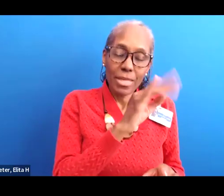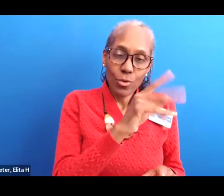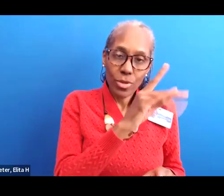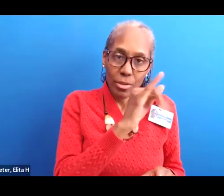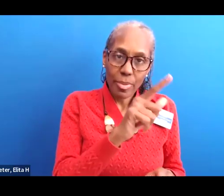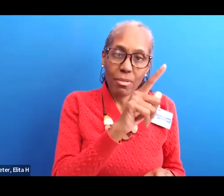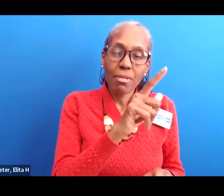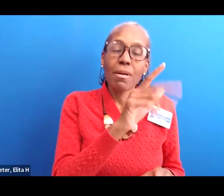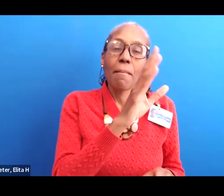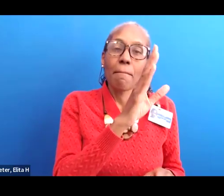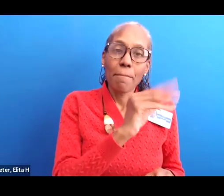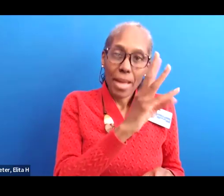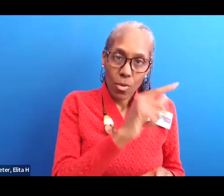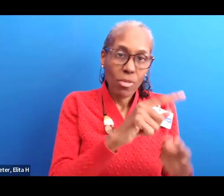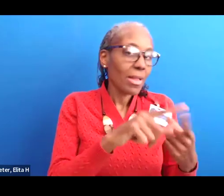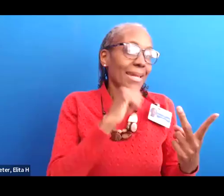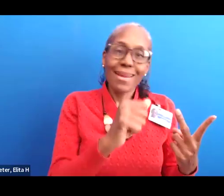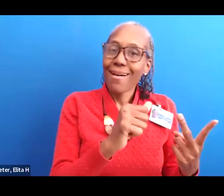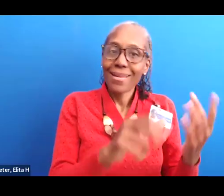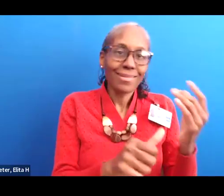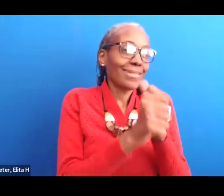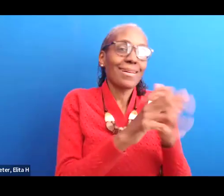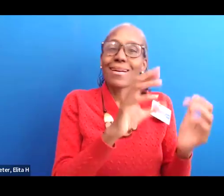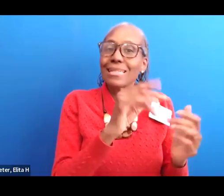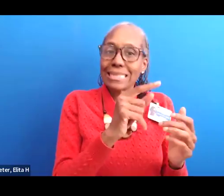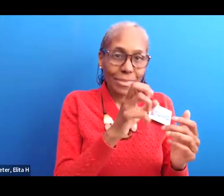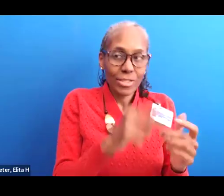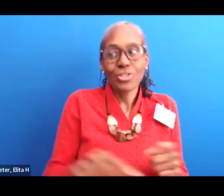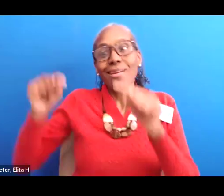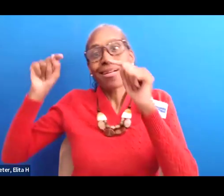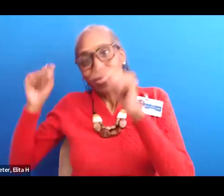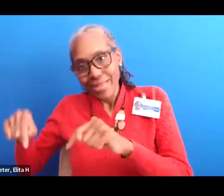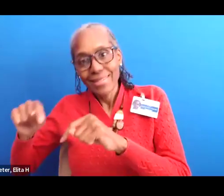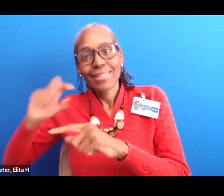It is a nerve issue. It's not any of these other problems. It's not just constipation.